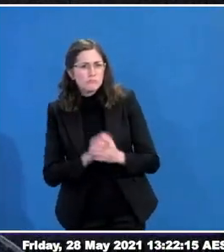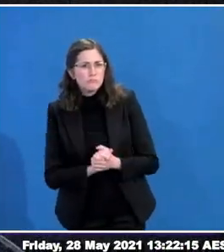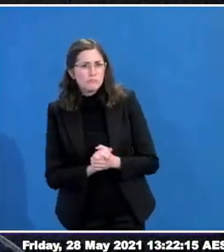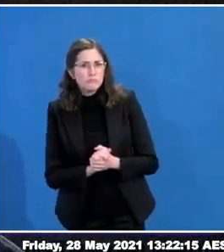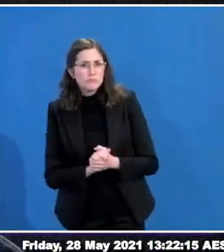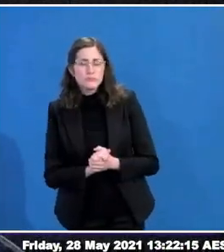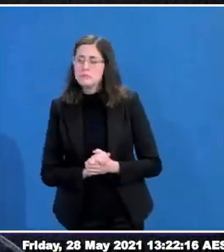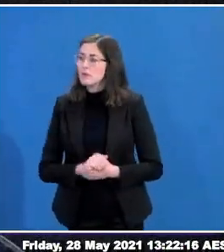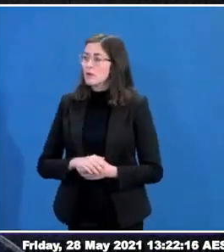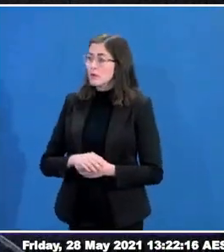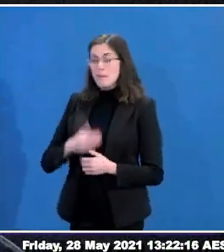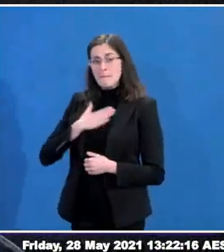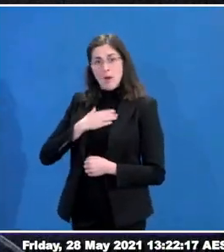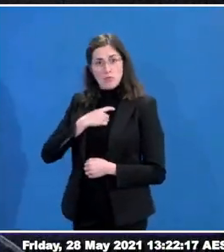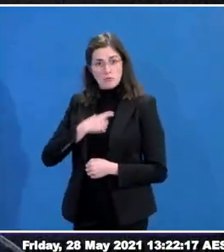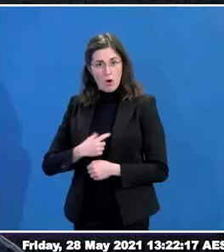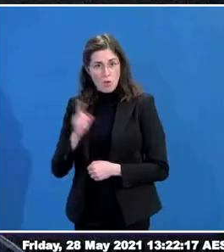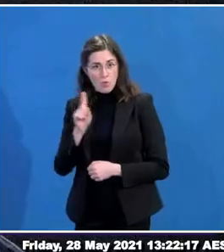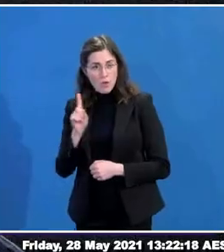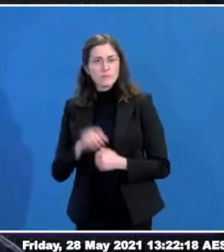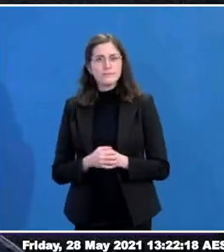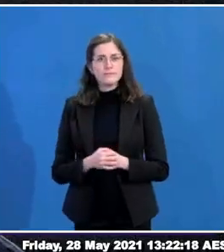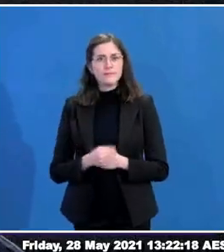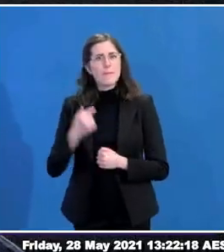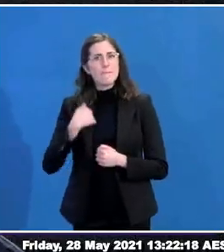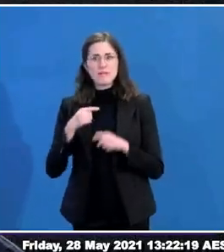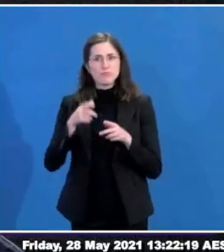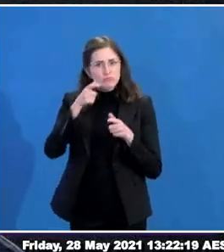MR McNAUGHTON: My role, essentially what I do is I help oversee the management